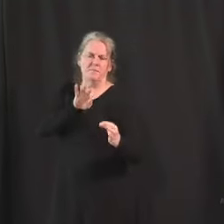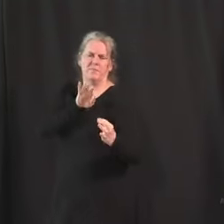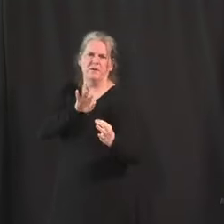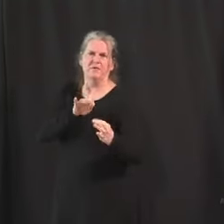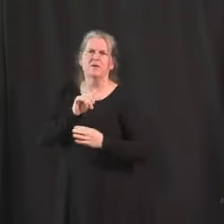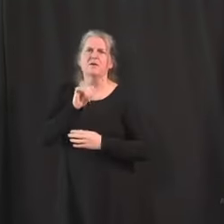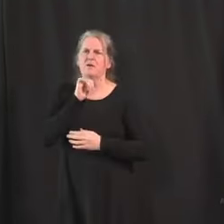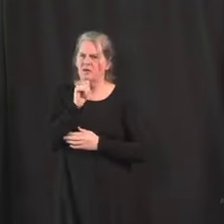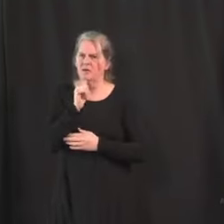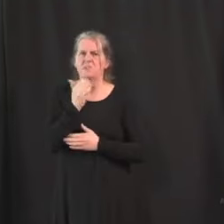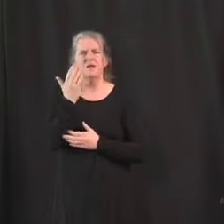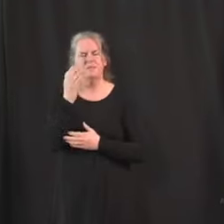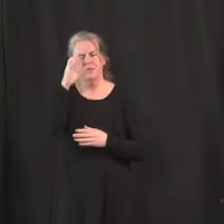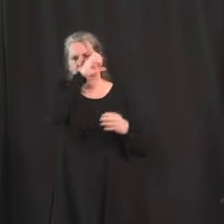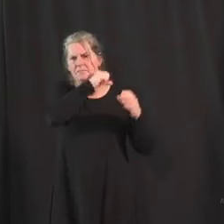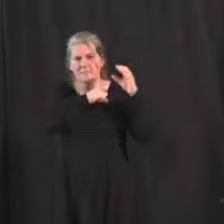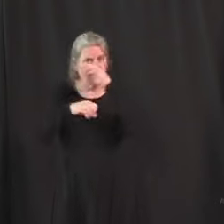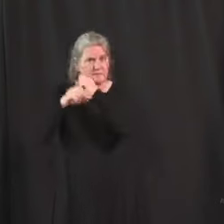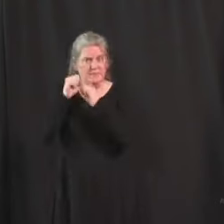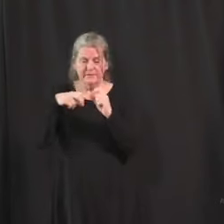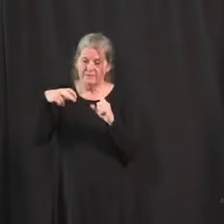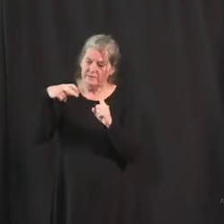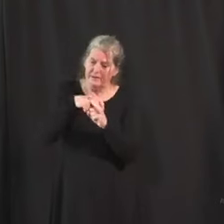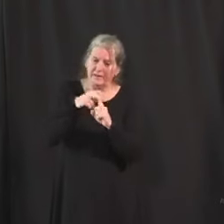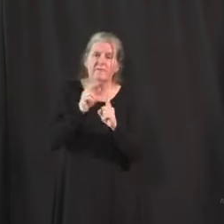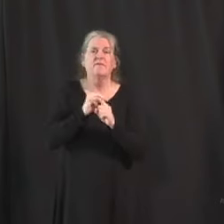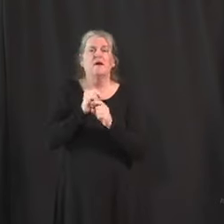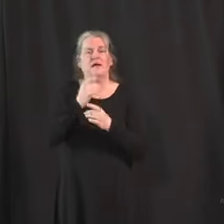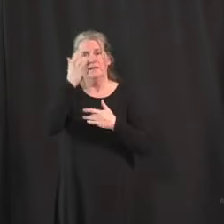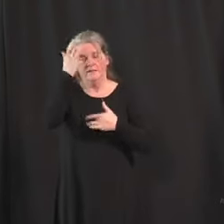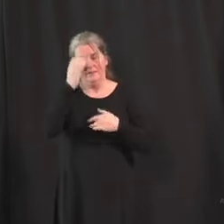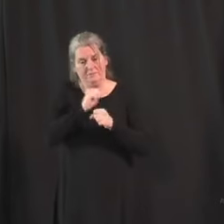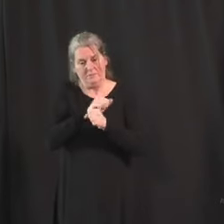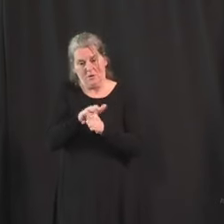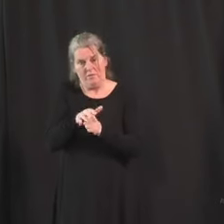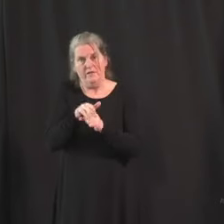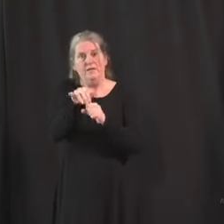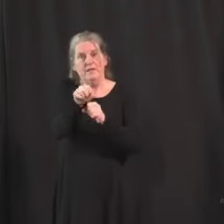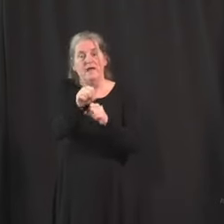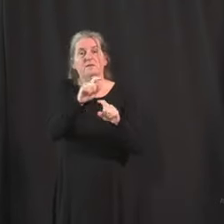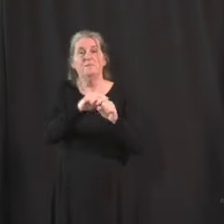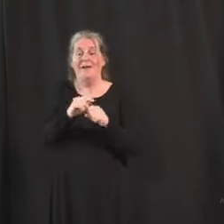BUT WE CONTINUE TO BE CONFIDENT THAT COMMUNITY SPREAD HAS NOT ARRIVED HERE.